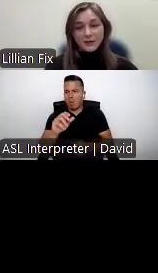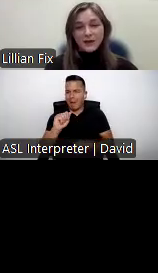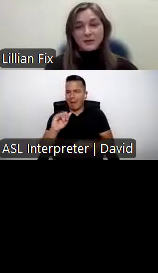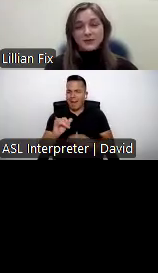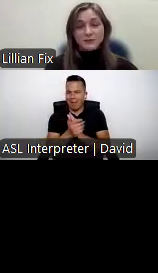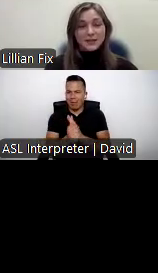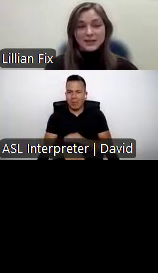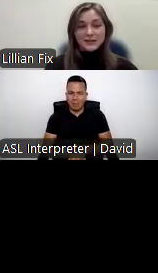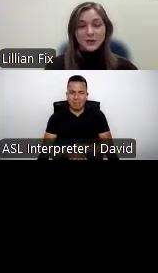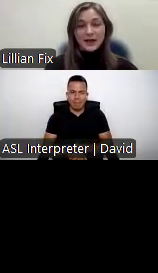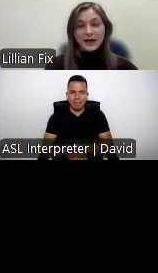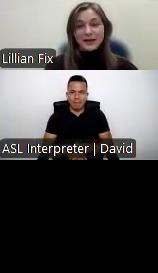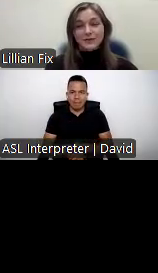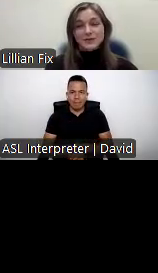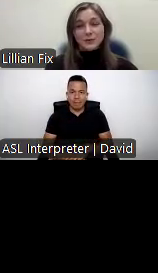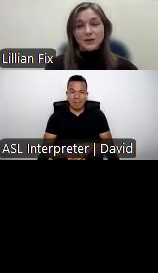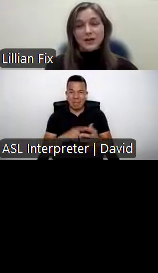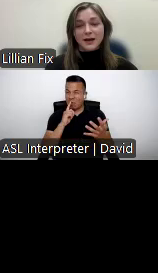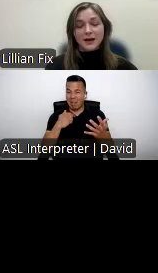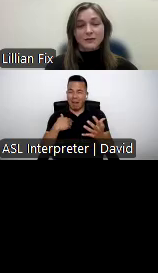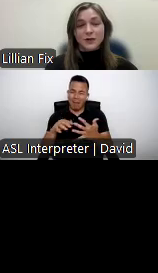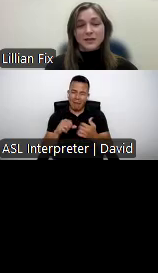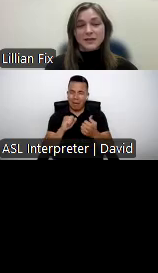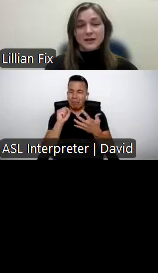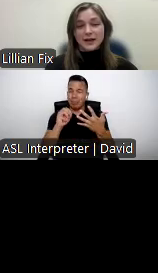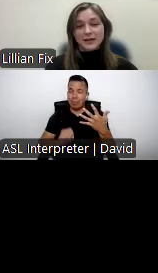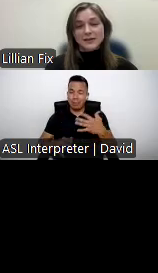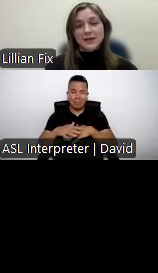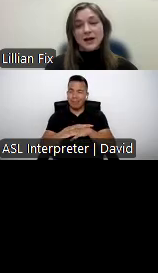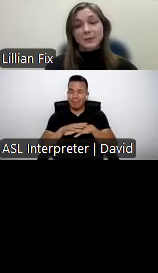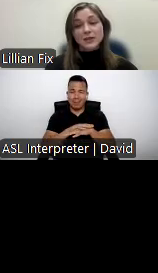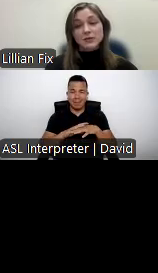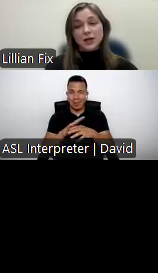with that, while that was really just a quick, high-level summary of what's in the guidance,